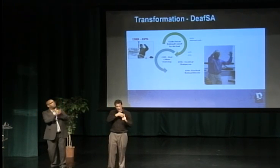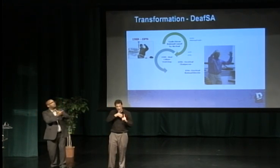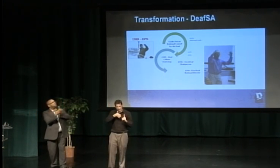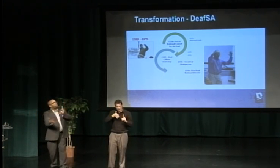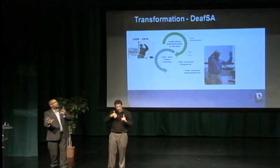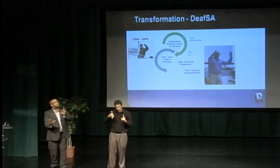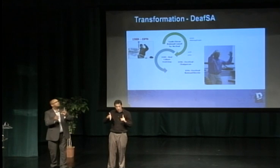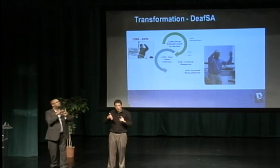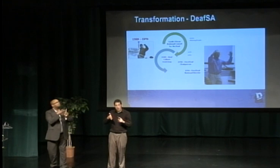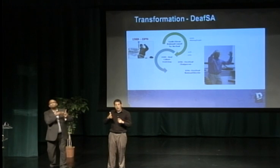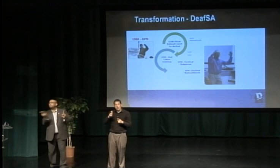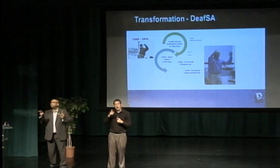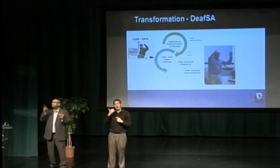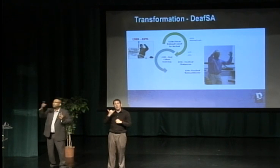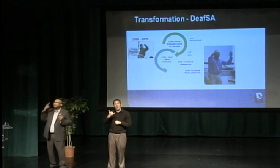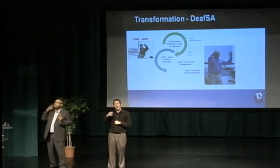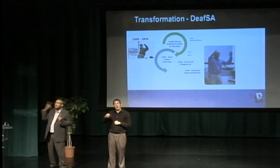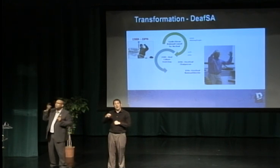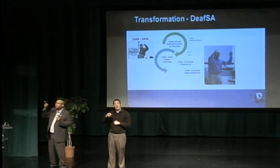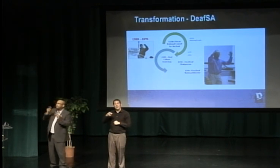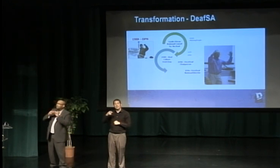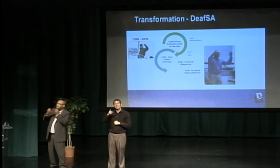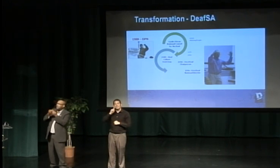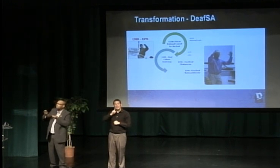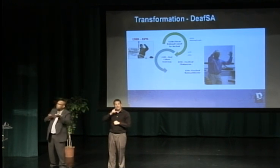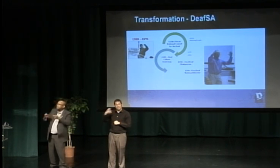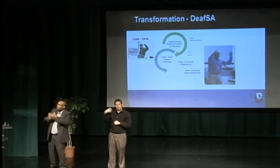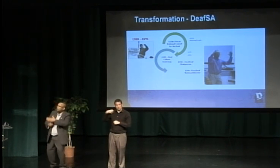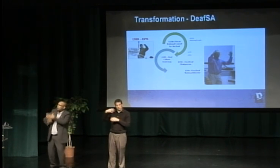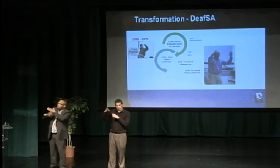So from 1929 to 1990, the council was administered